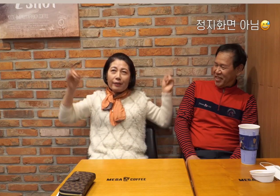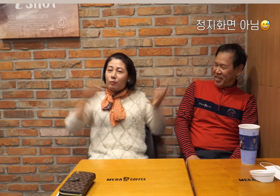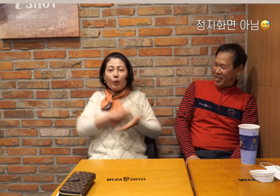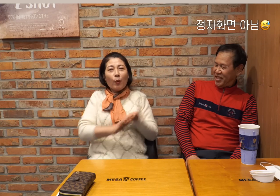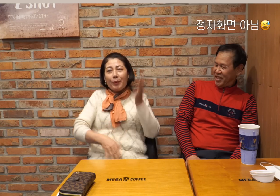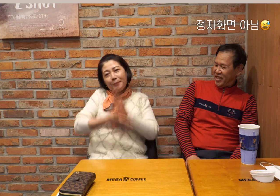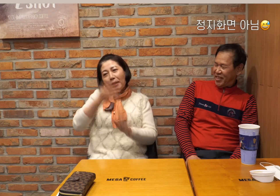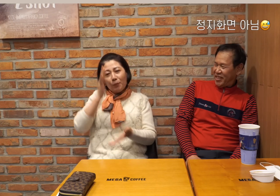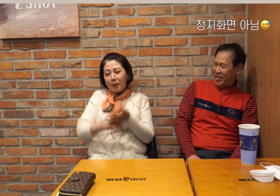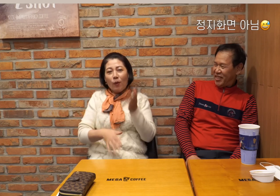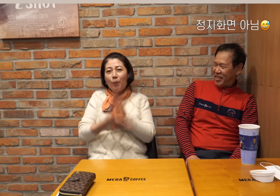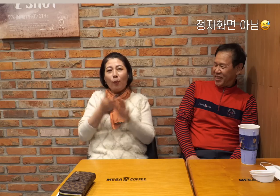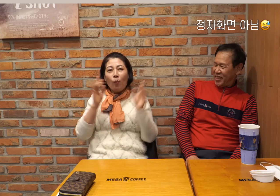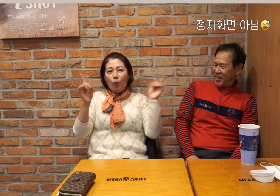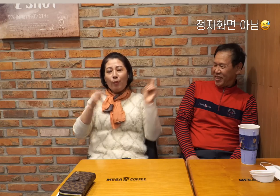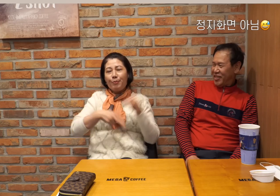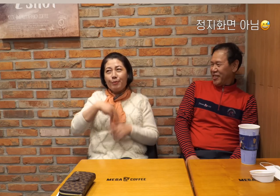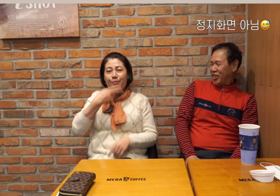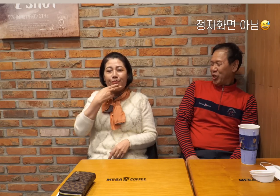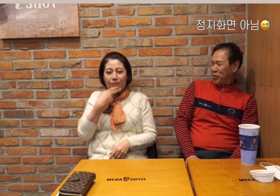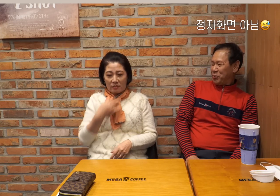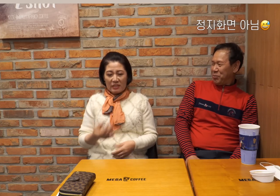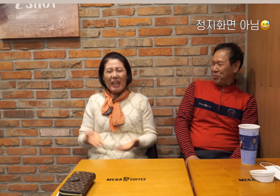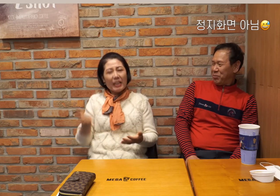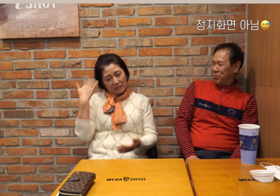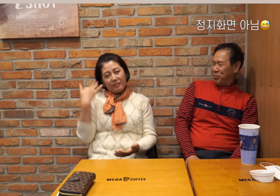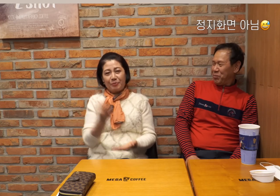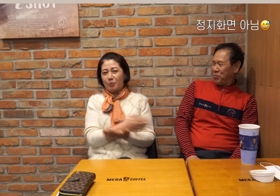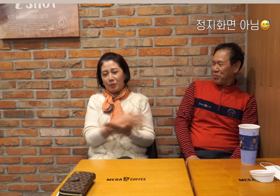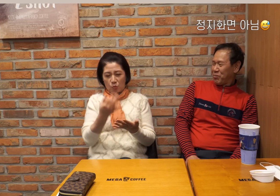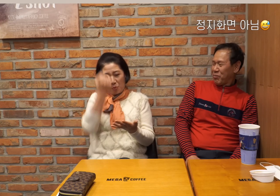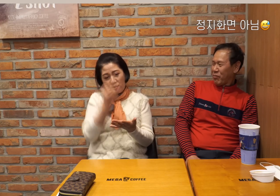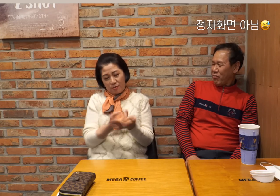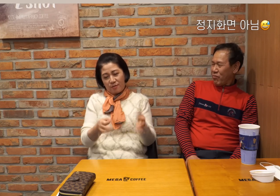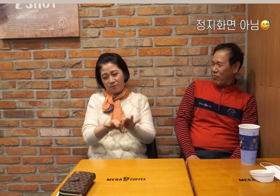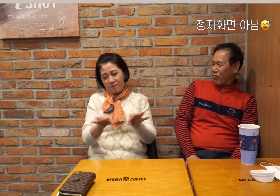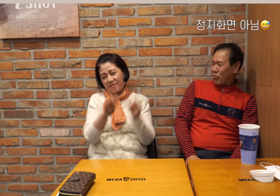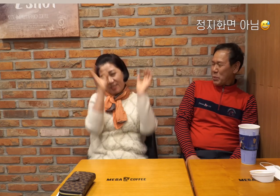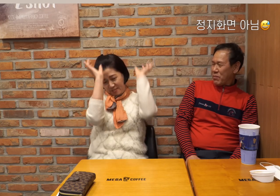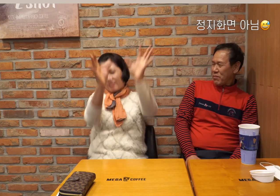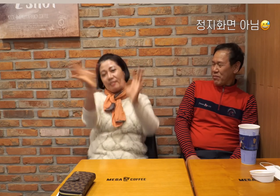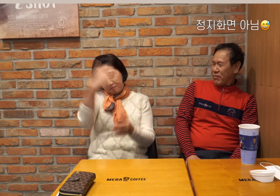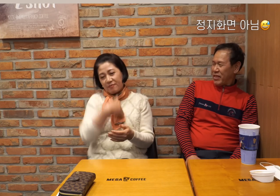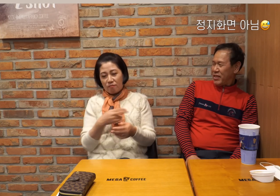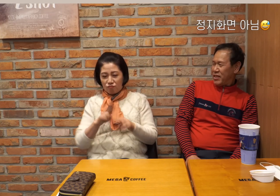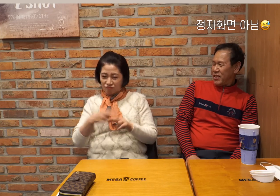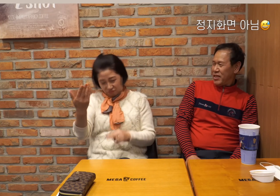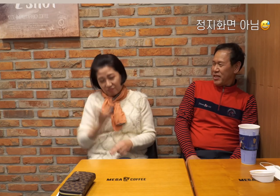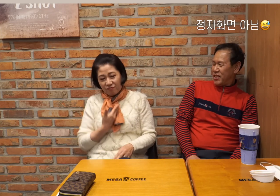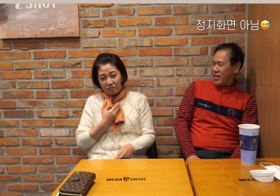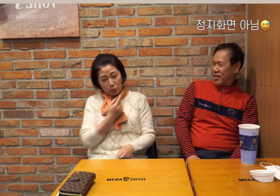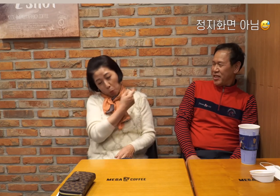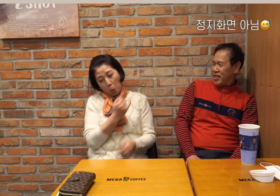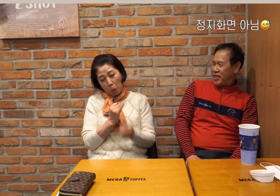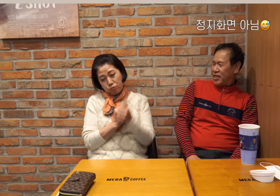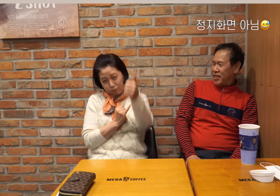Because I didn't have a job back then. Anyway, my brother gave me a gift,